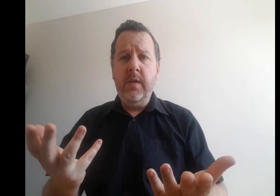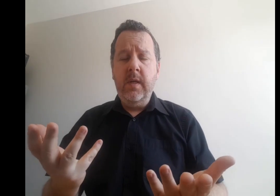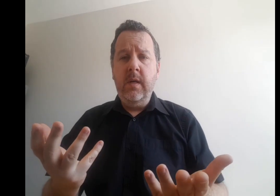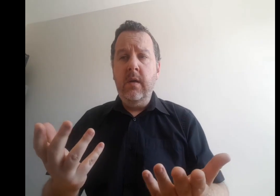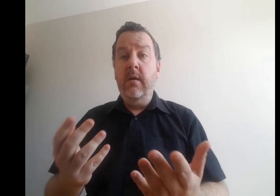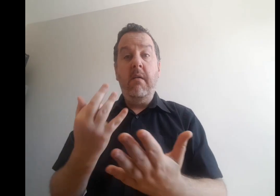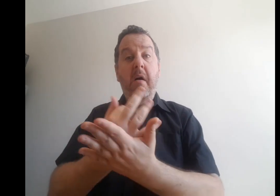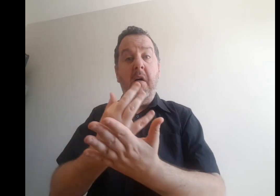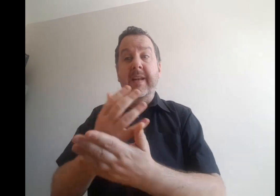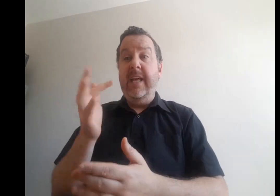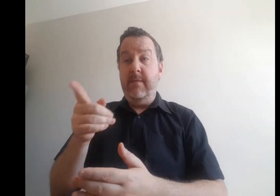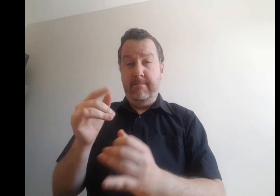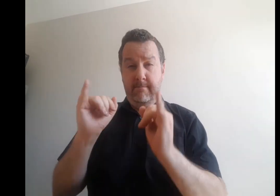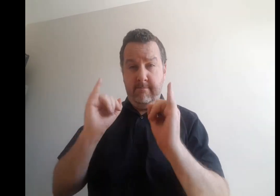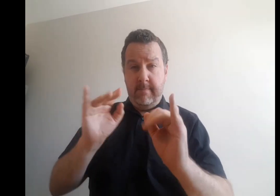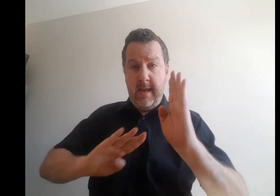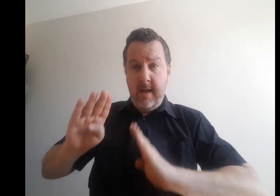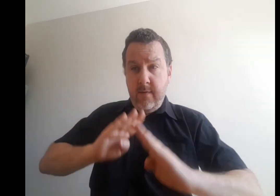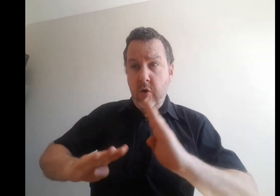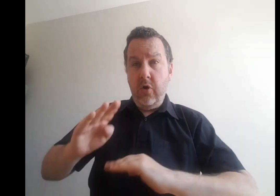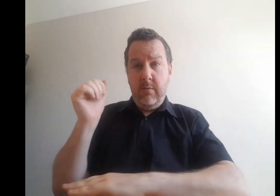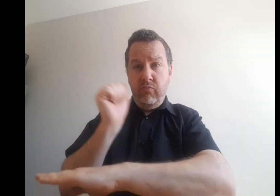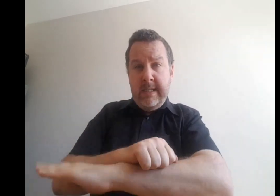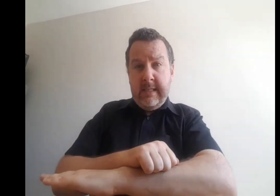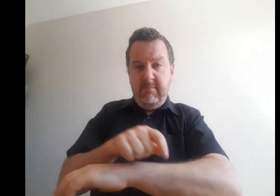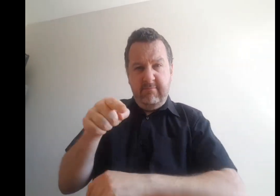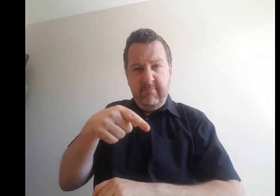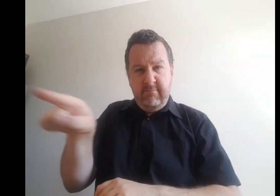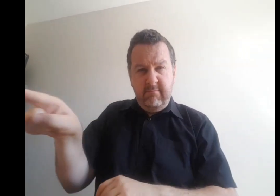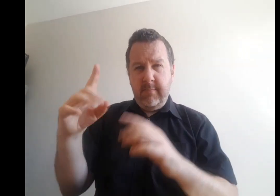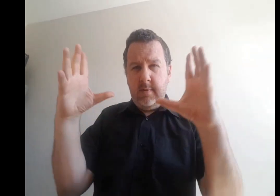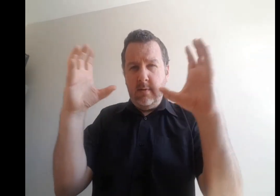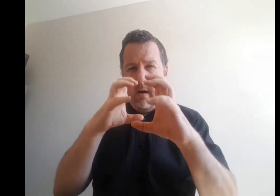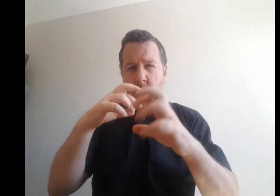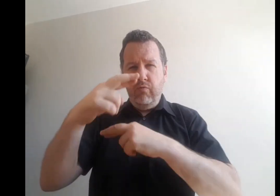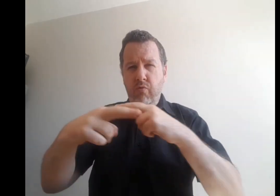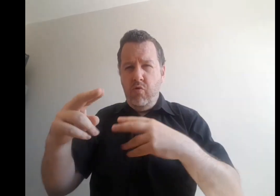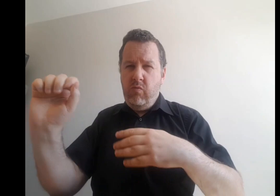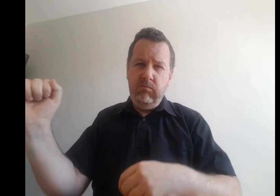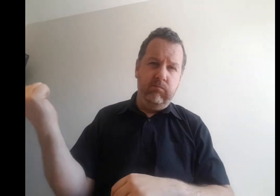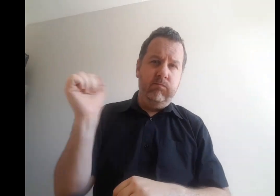A lot of the time, misbehaviour in prison would lead you to be sent to a darkened room,